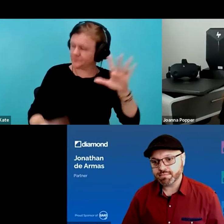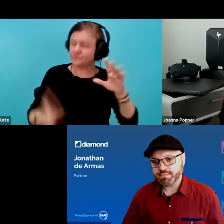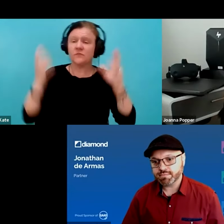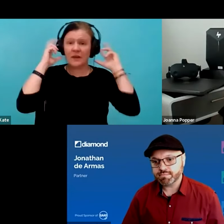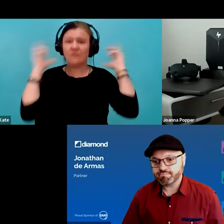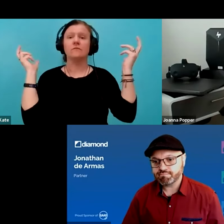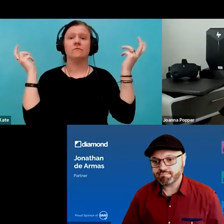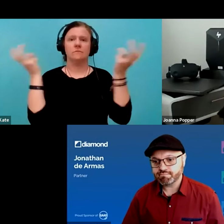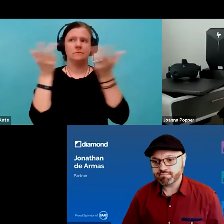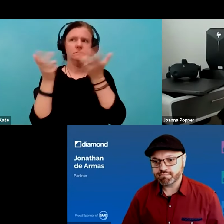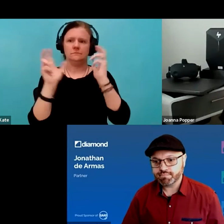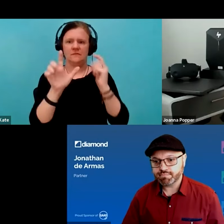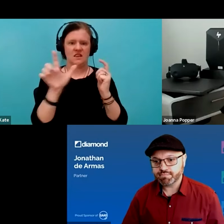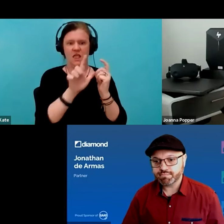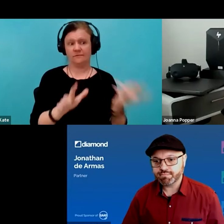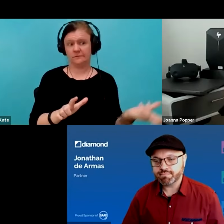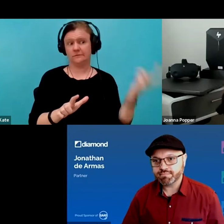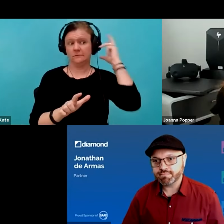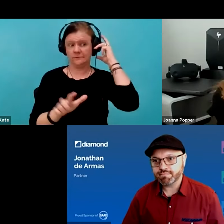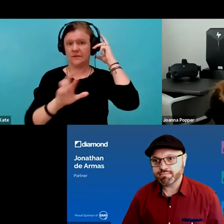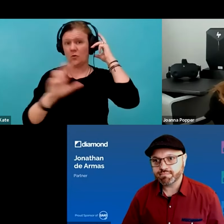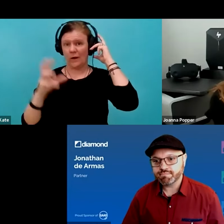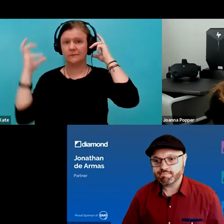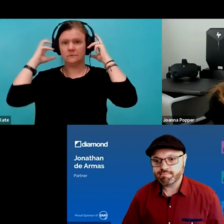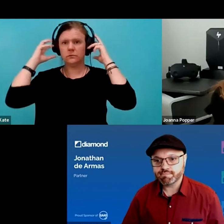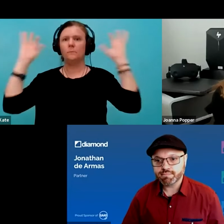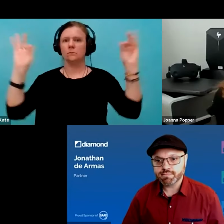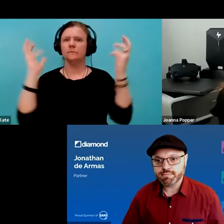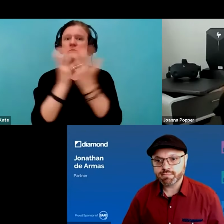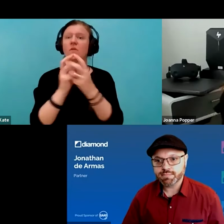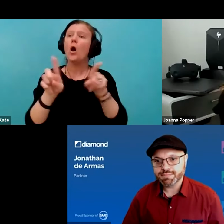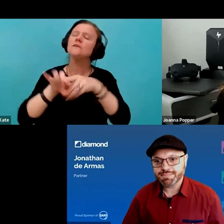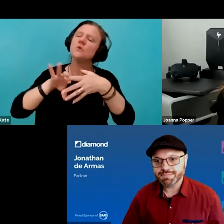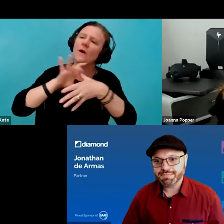the last big piece is the content. Chadwick Turner: Just like everything else that if you watch, let's say, a